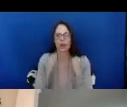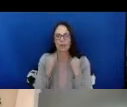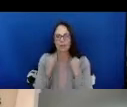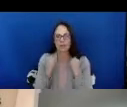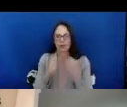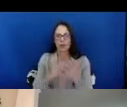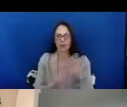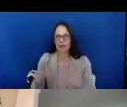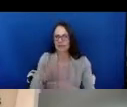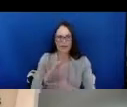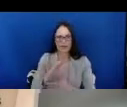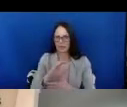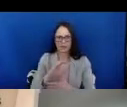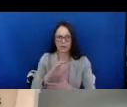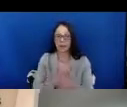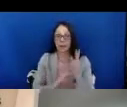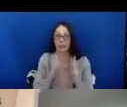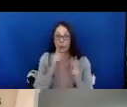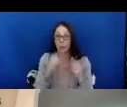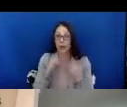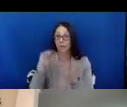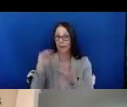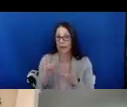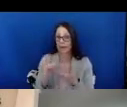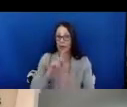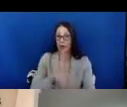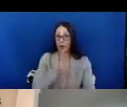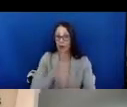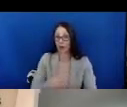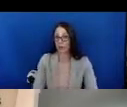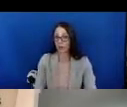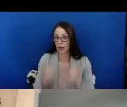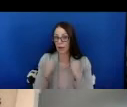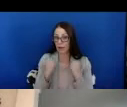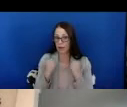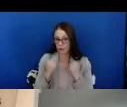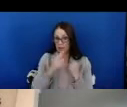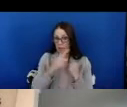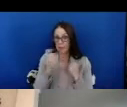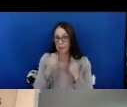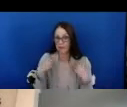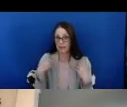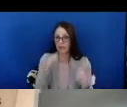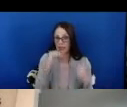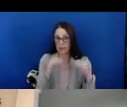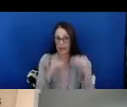16:00:12 People who have less long term survival, due to health inequities because of race,